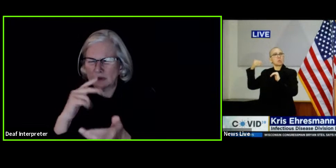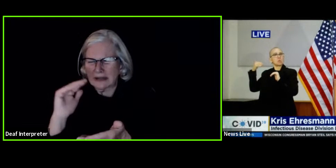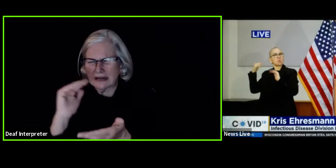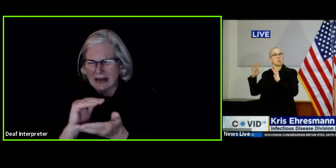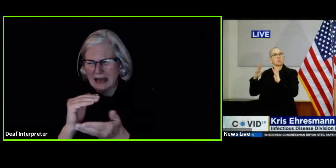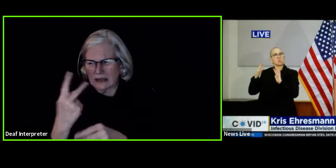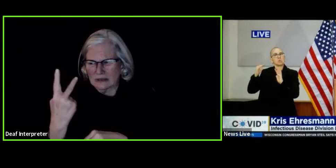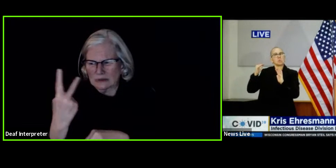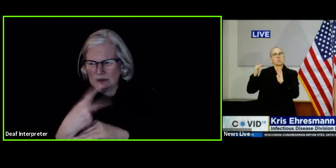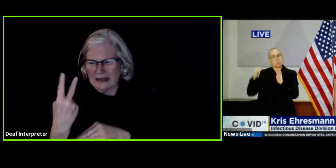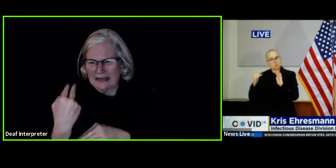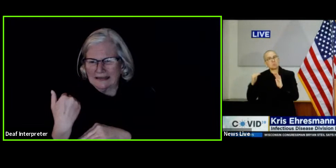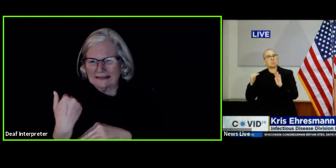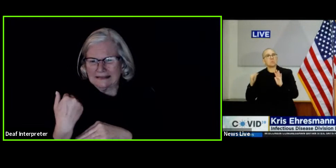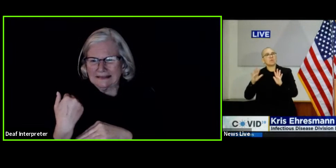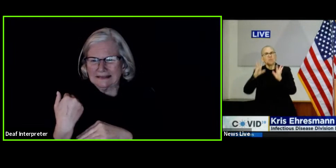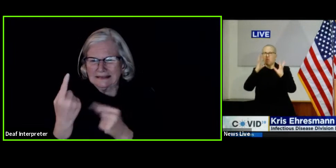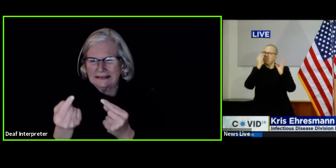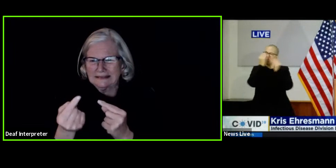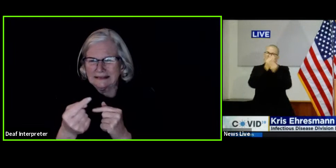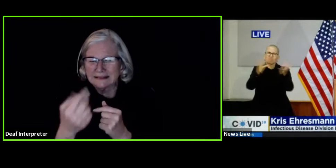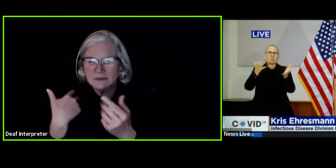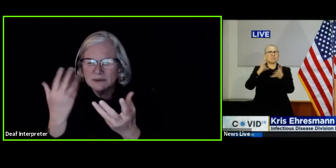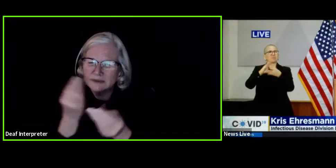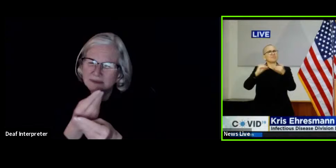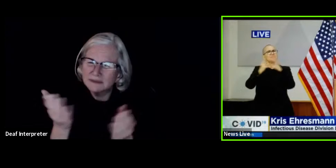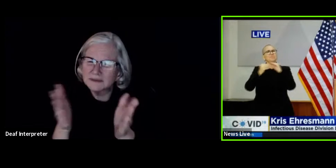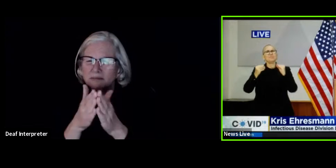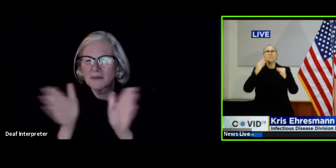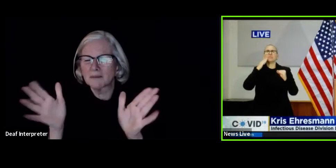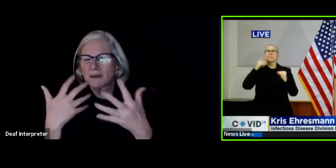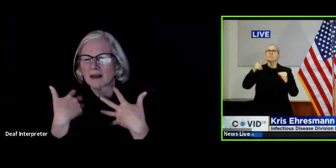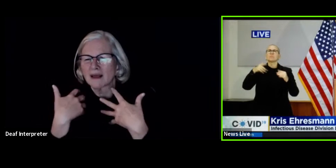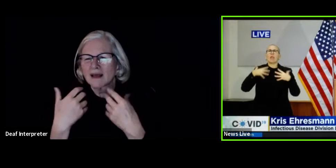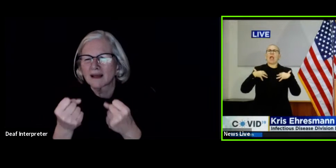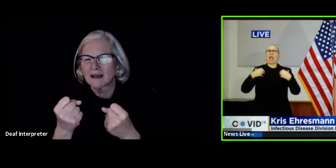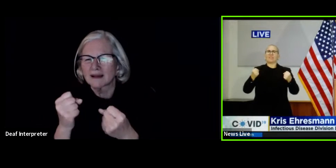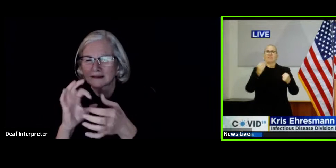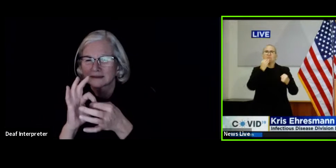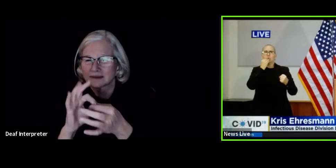APP. WE'RE REALLY PLEASED TO HAVE THIS TOOL IN